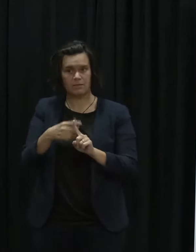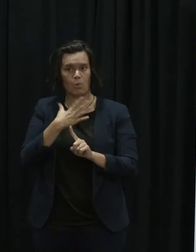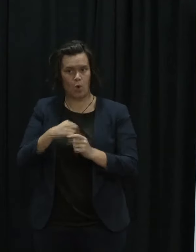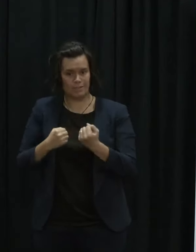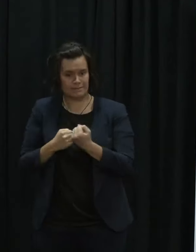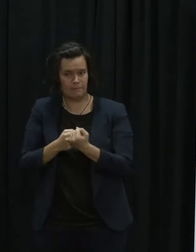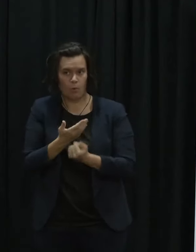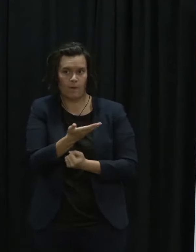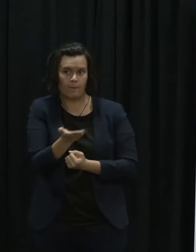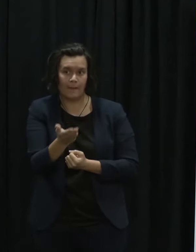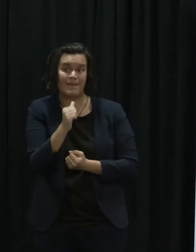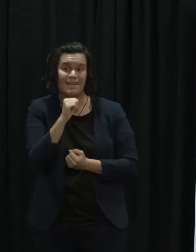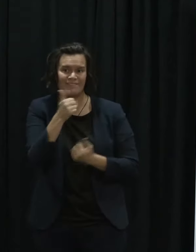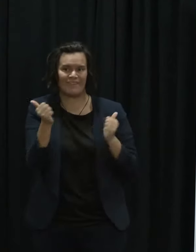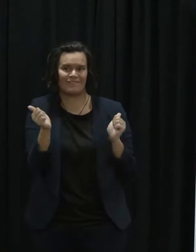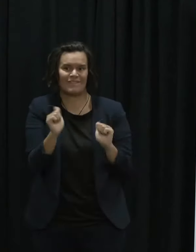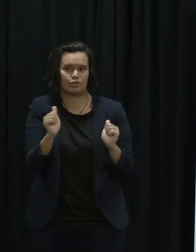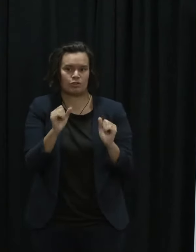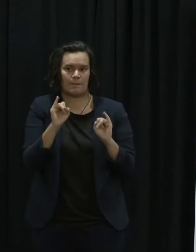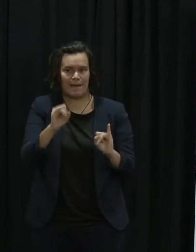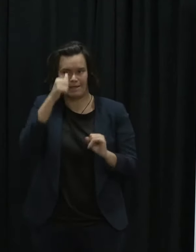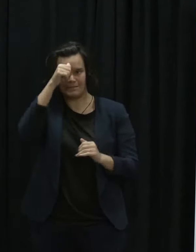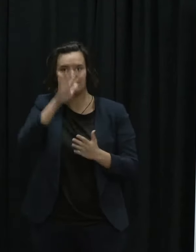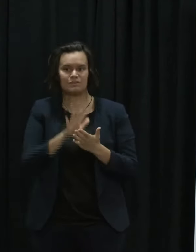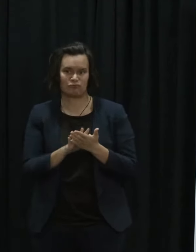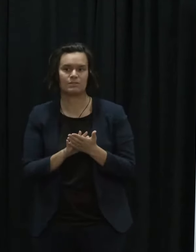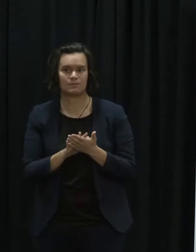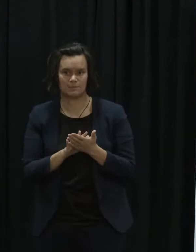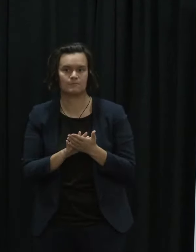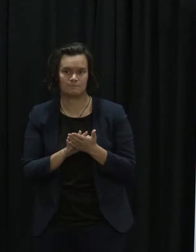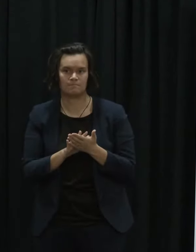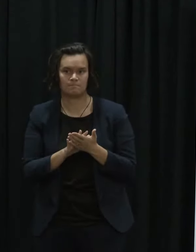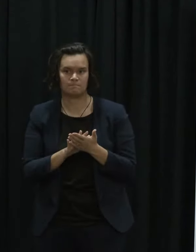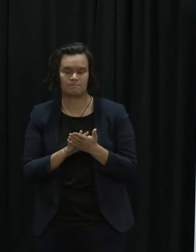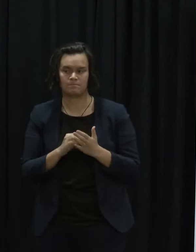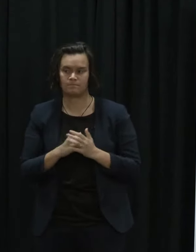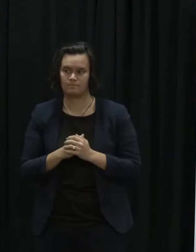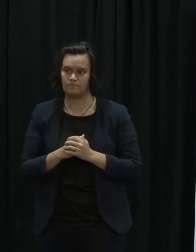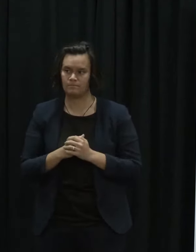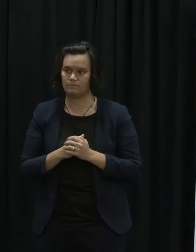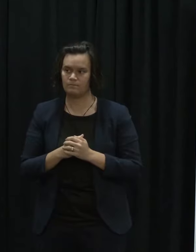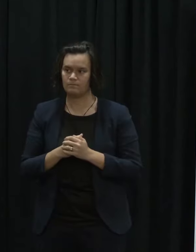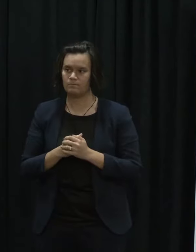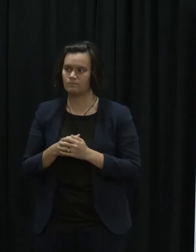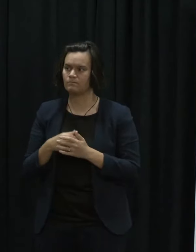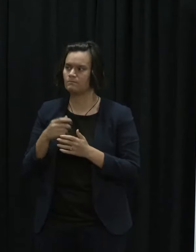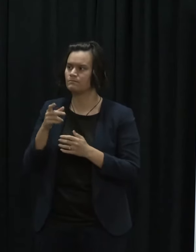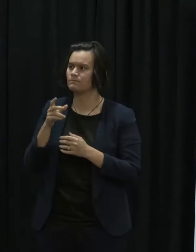we owe it to them to make sure we change both the culture of this workplace but also the ability for them to seek